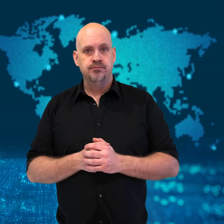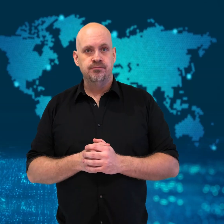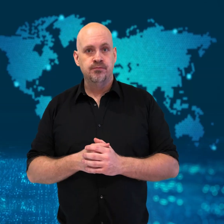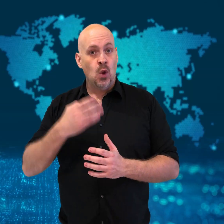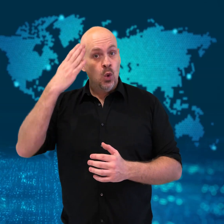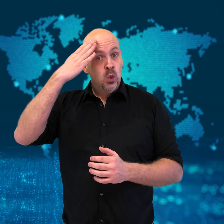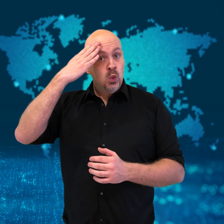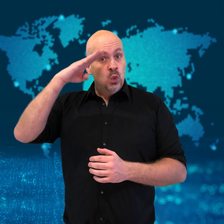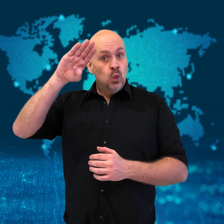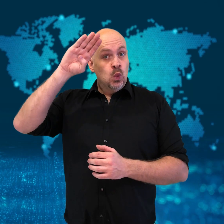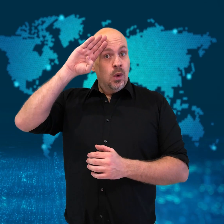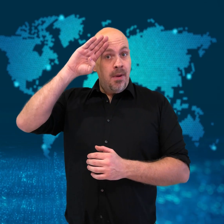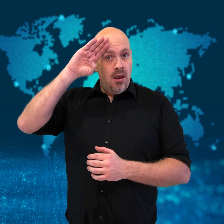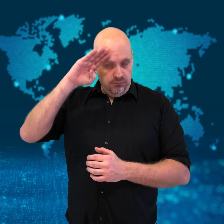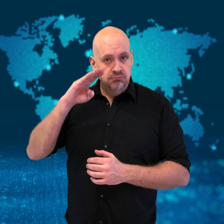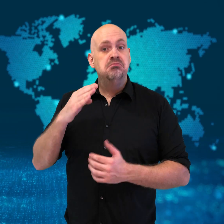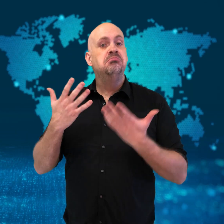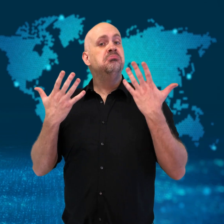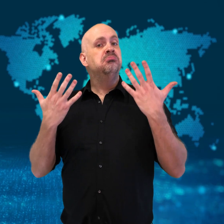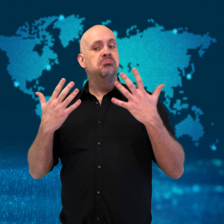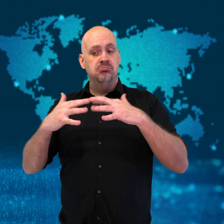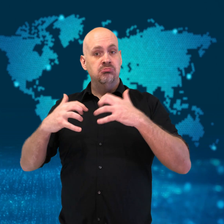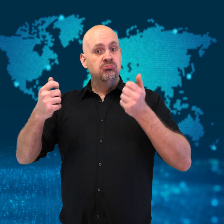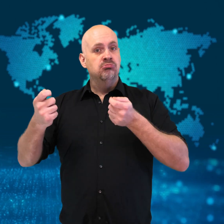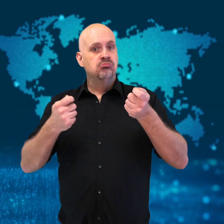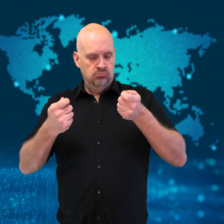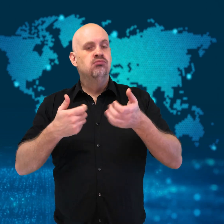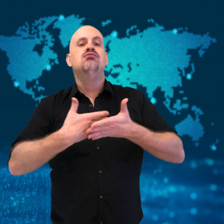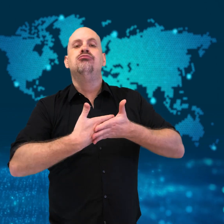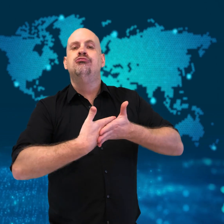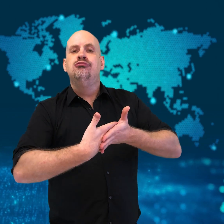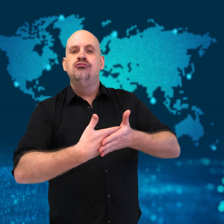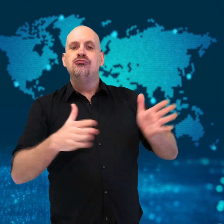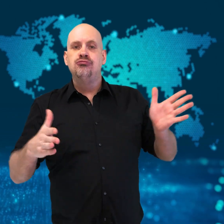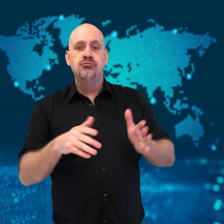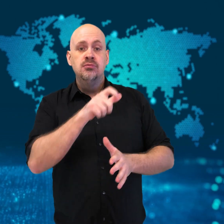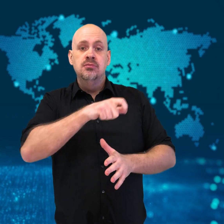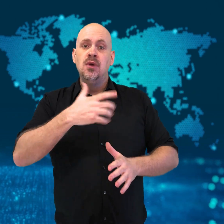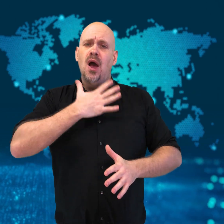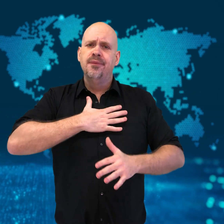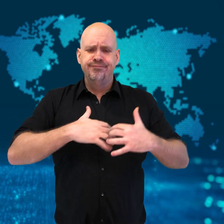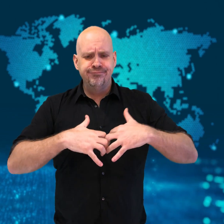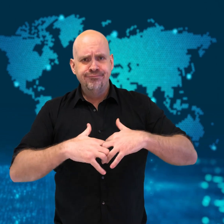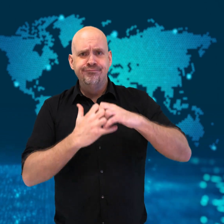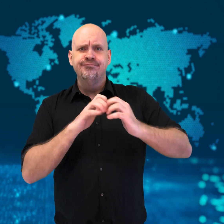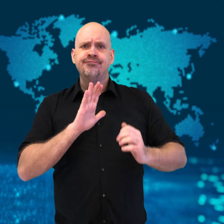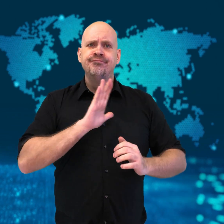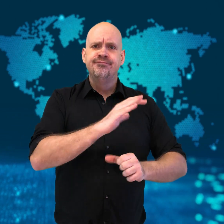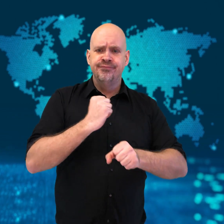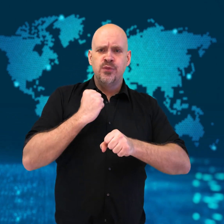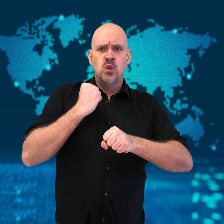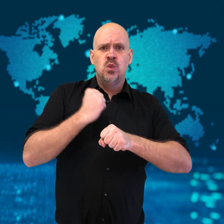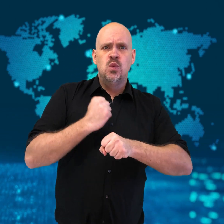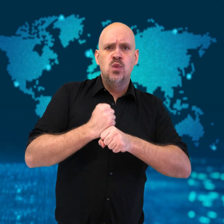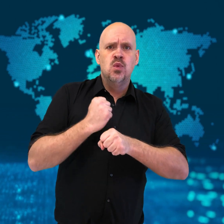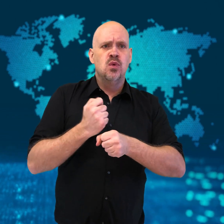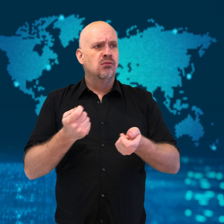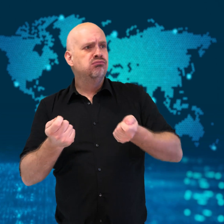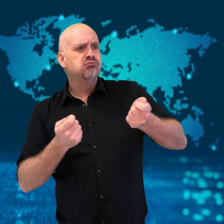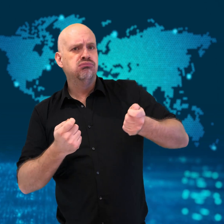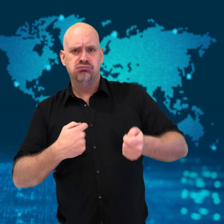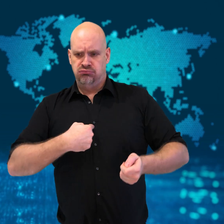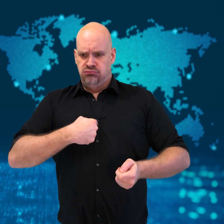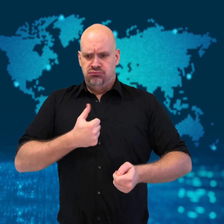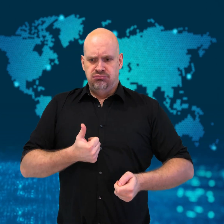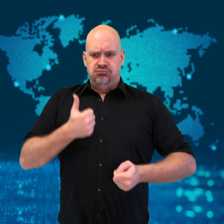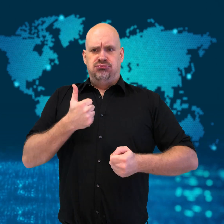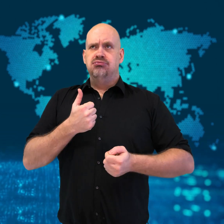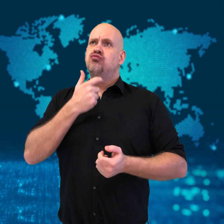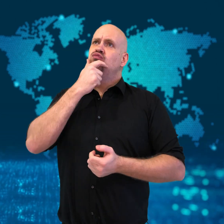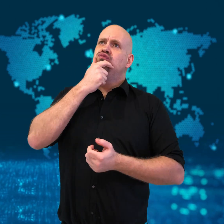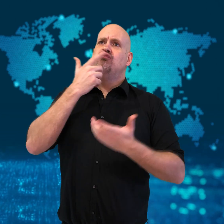[Gavin]: Cuba is allowing private businesses to open after a strict